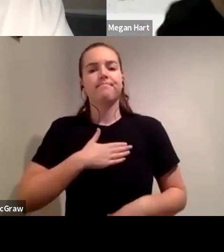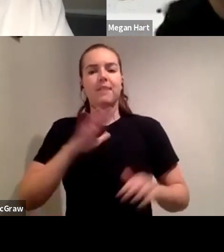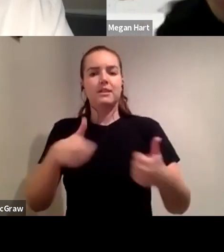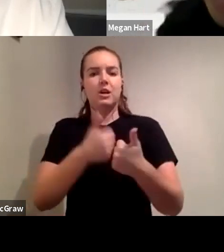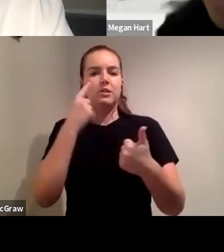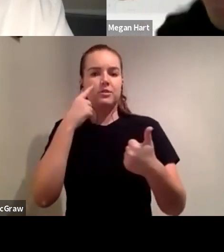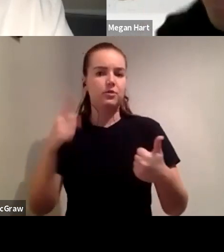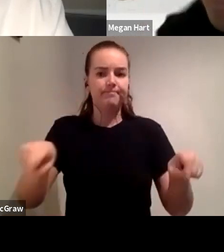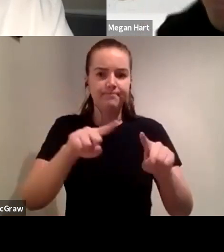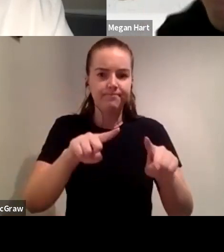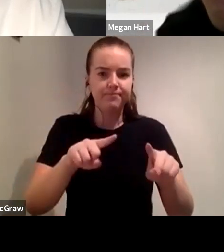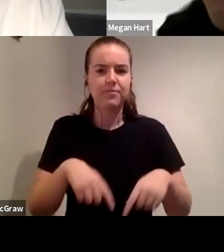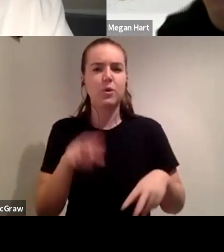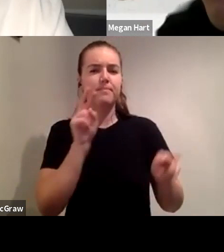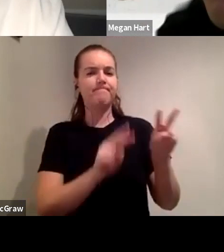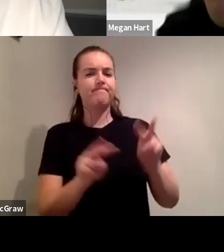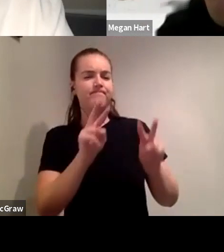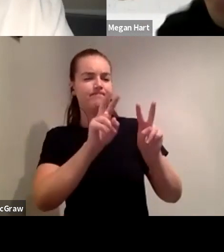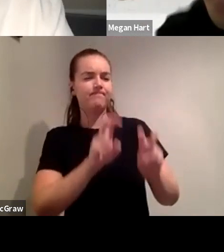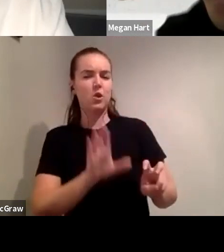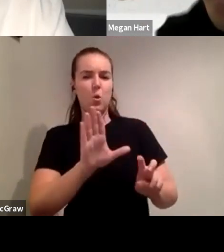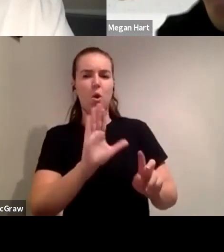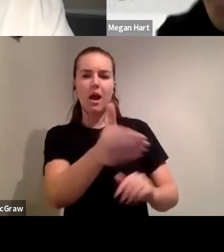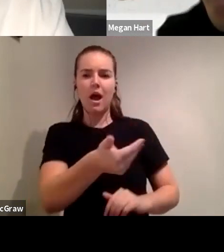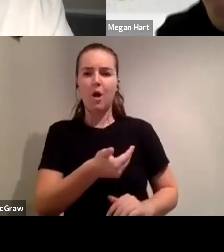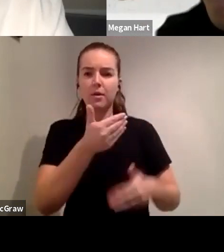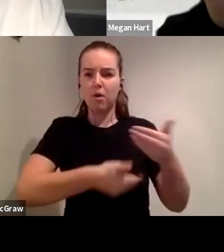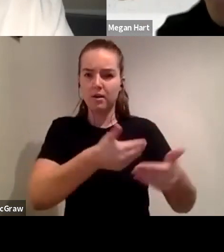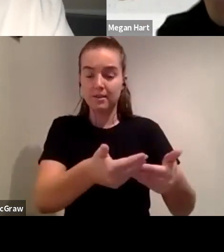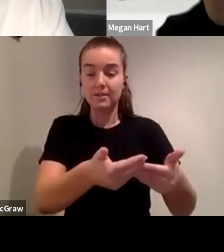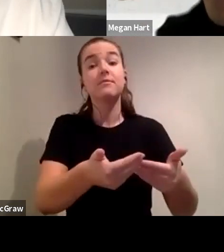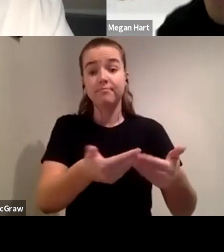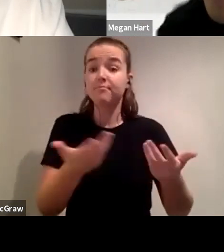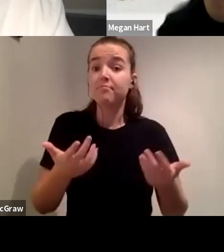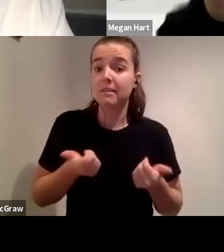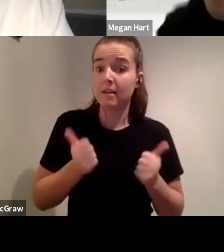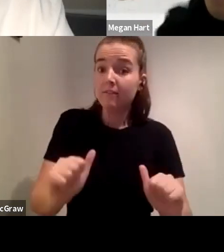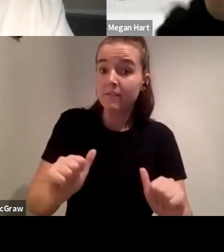That eliminates some of the social culture that is unspoken of in interviews that we do not talk about.